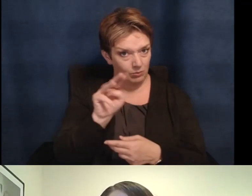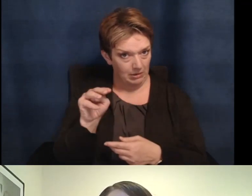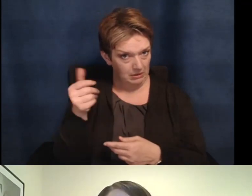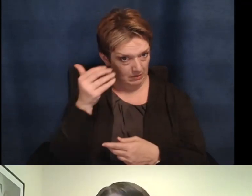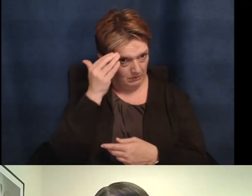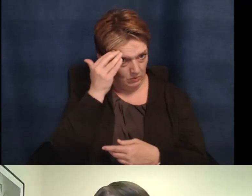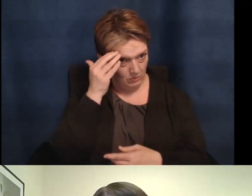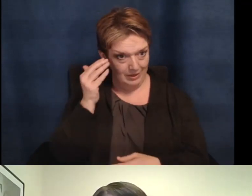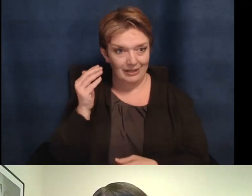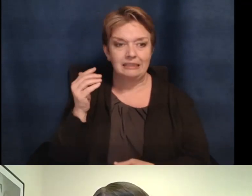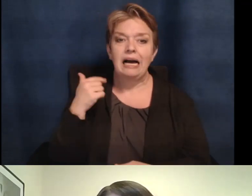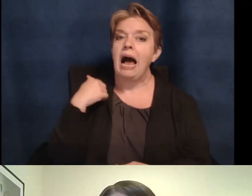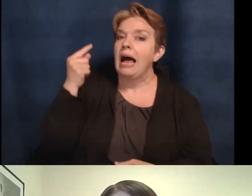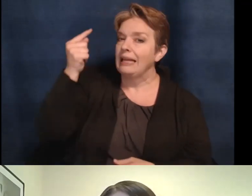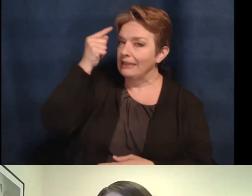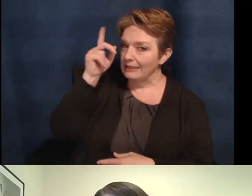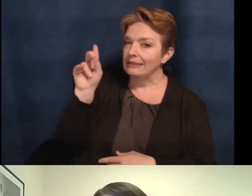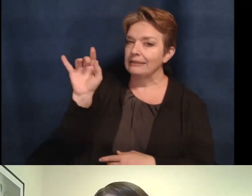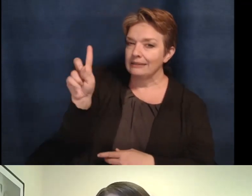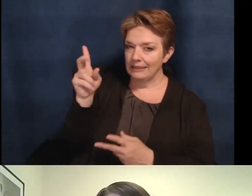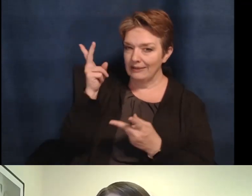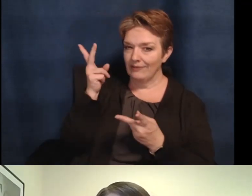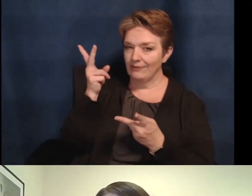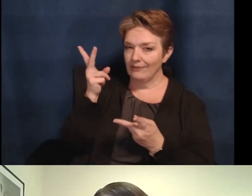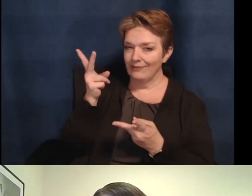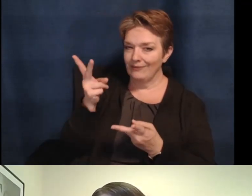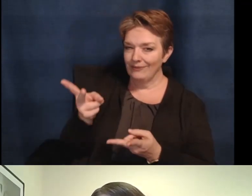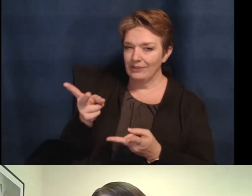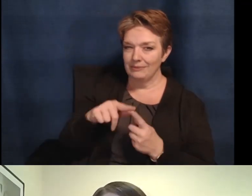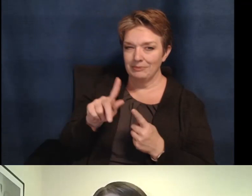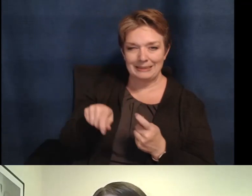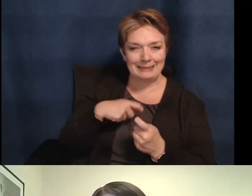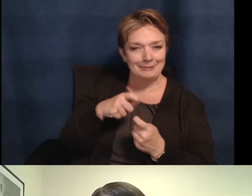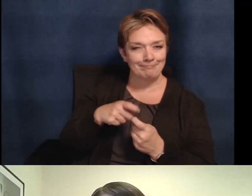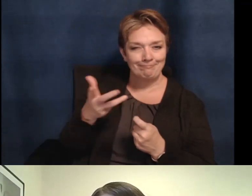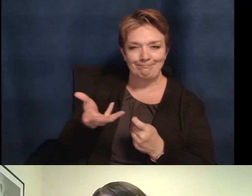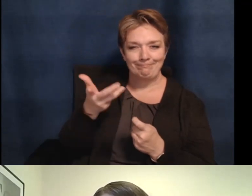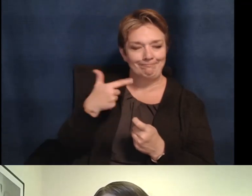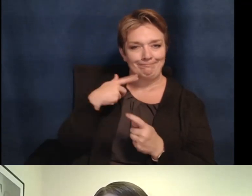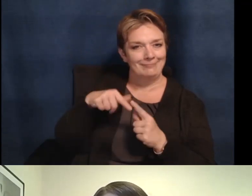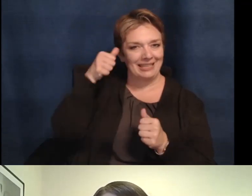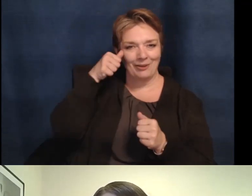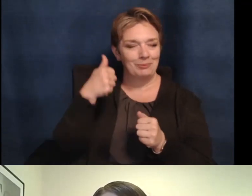[Giustina] I do believe she visited, but I don't have the specific year off the top of my head, unfortunately.